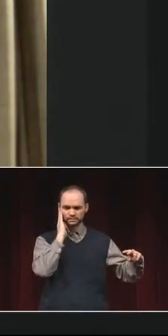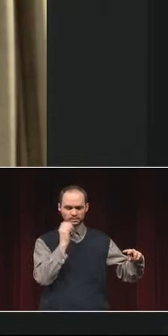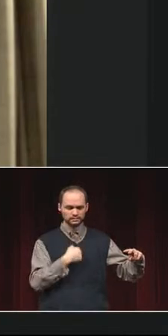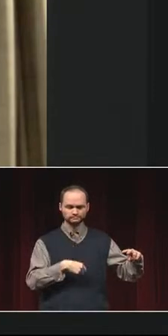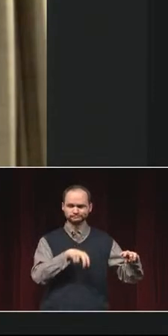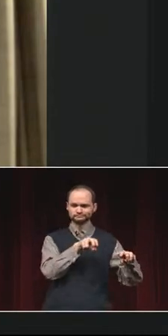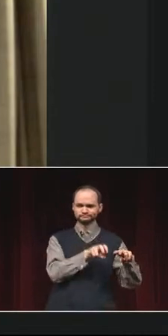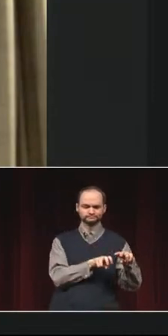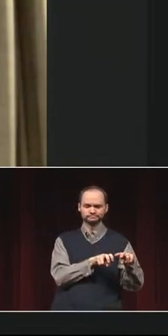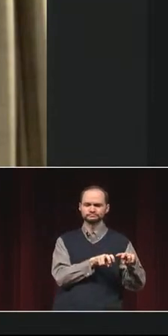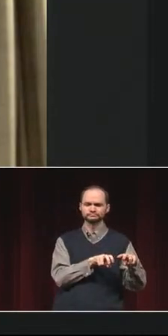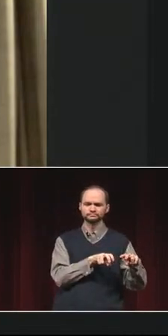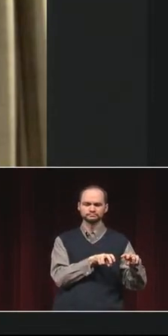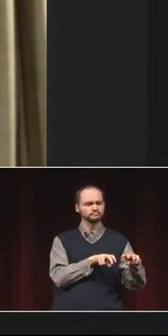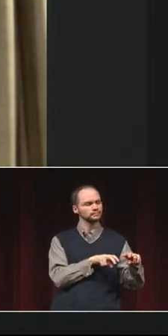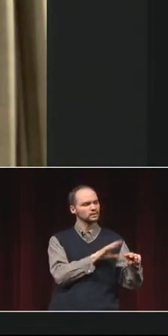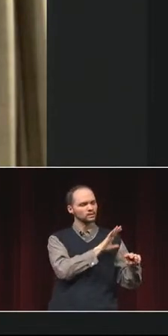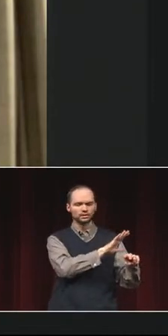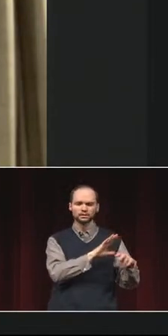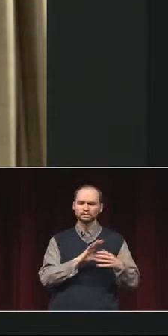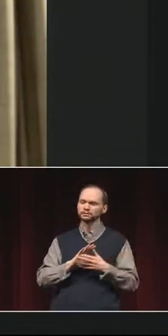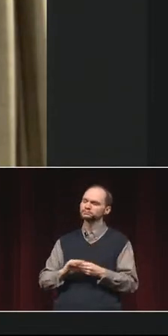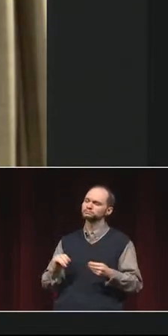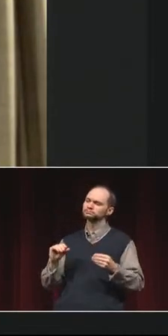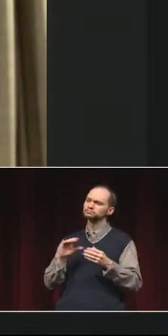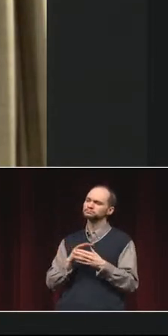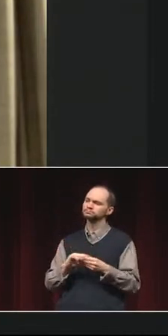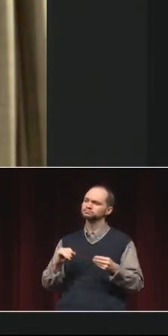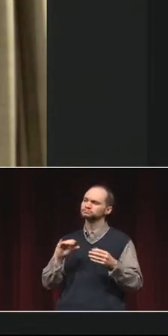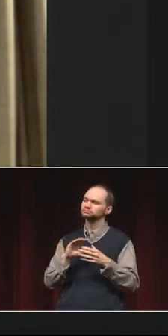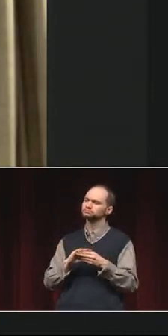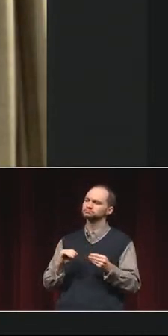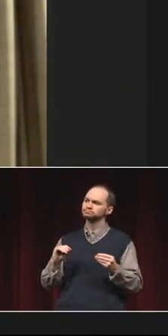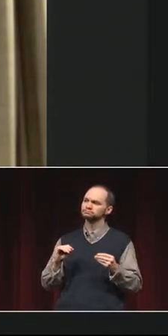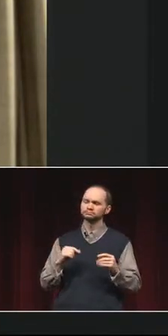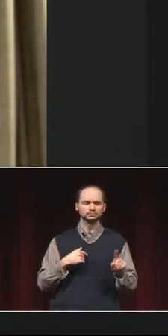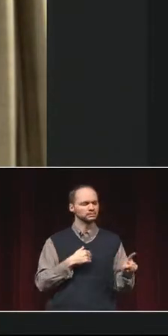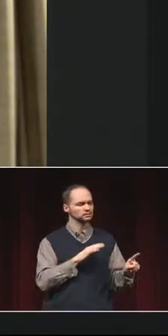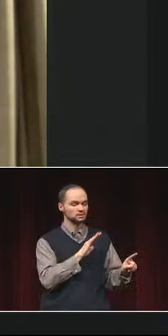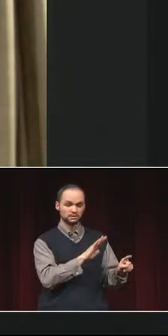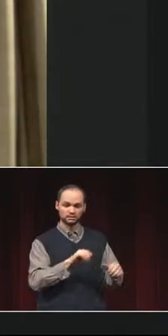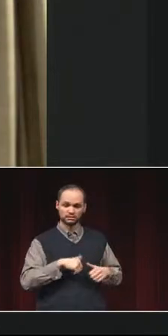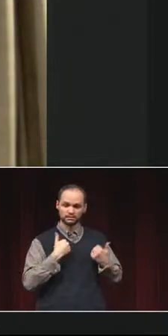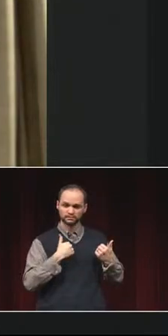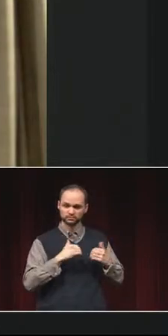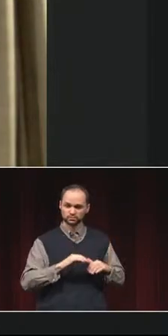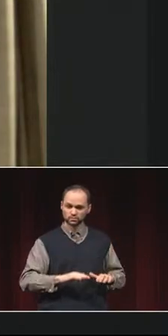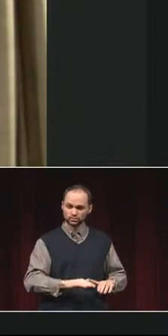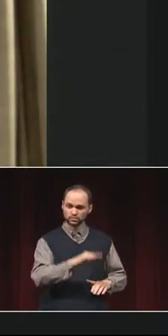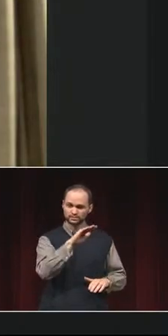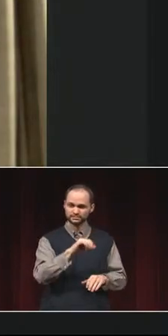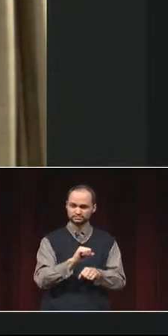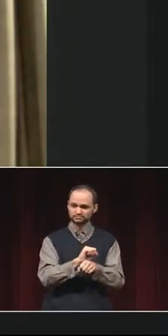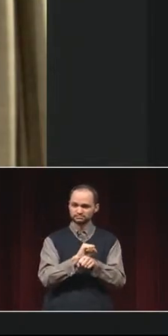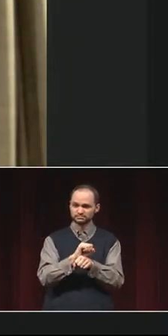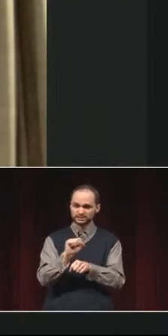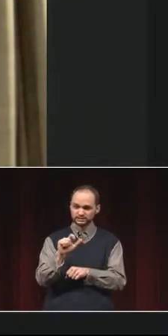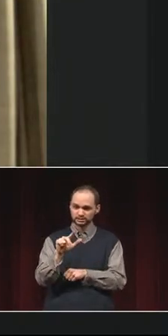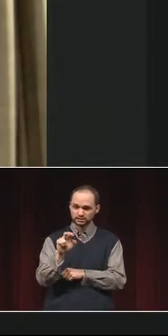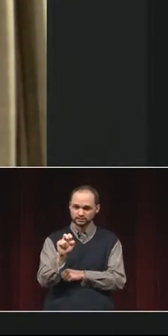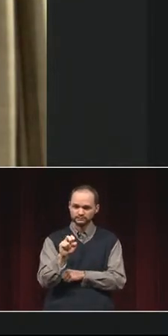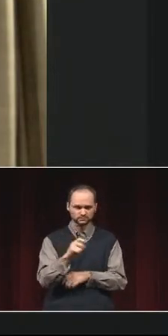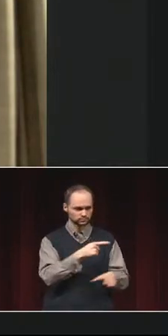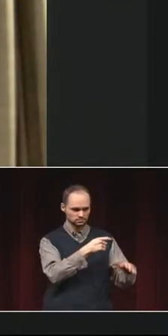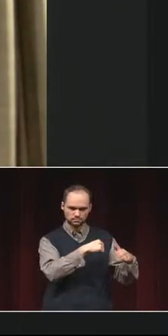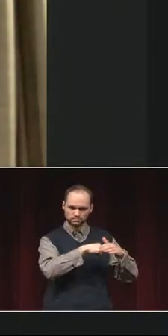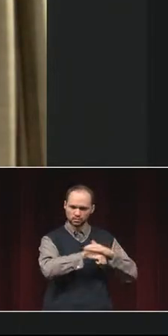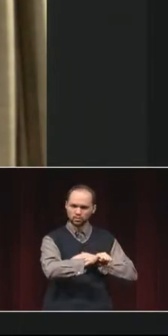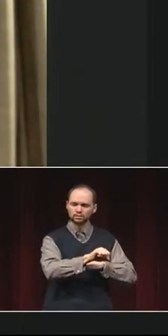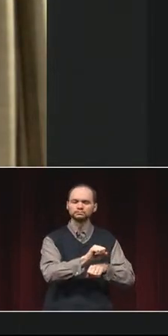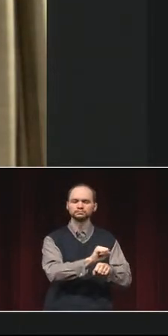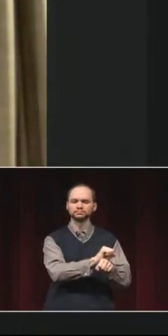I learned a great deal about her life as a slave child. She was born a slave. My grandfather too.